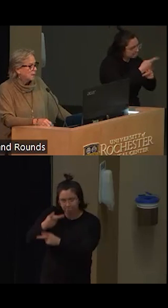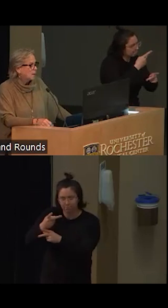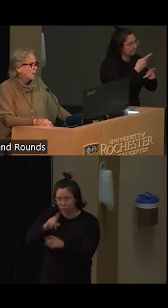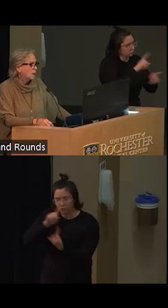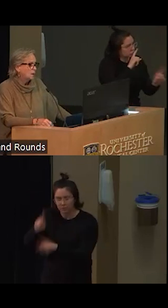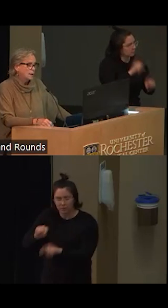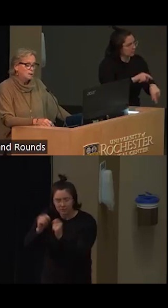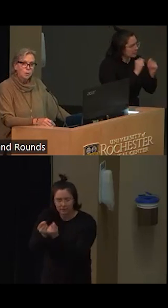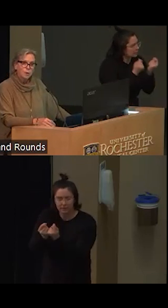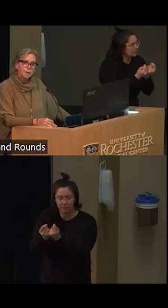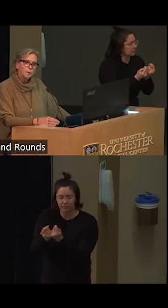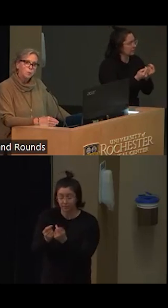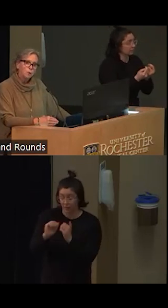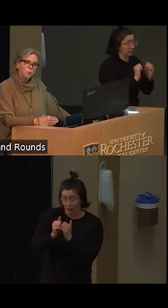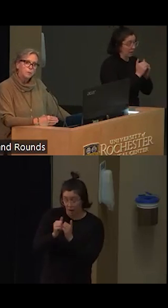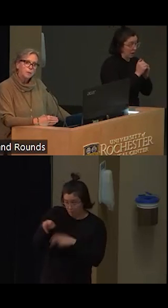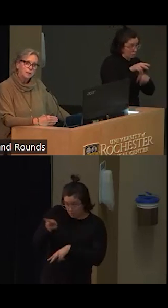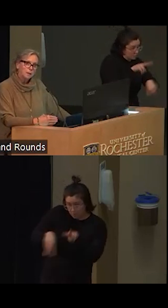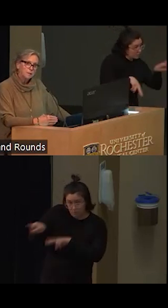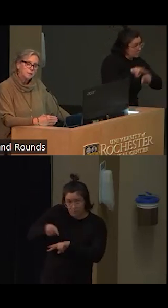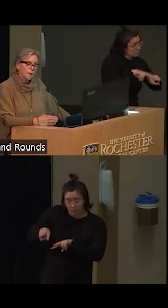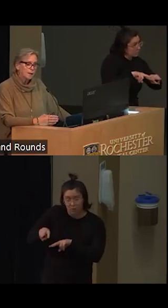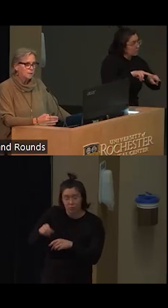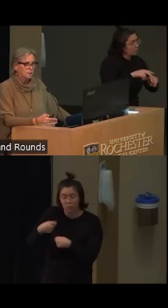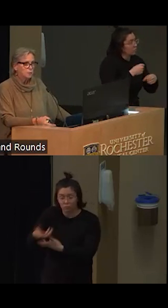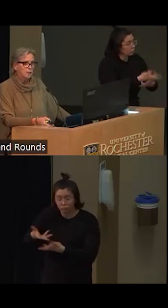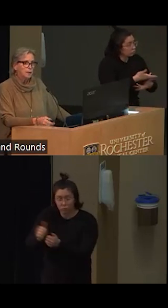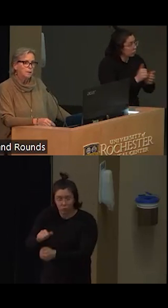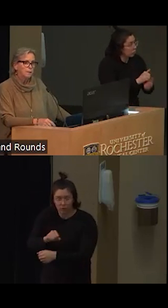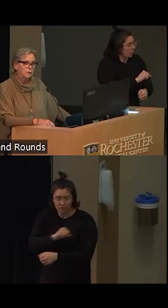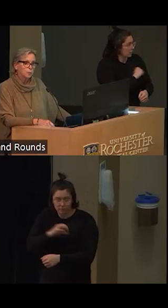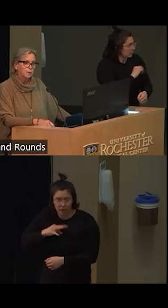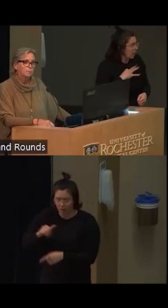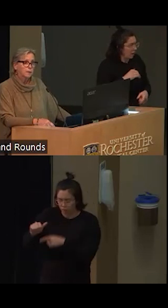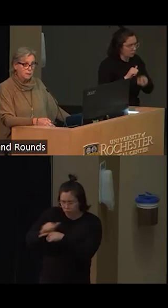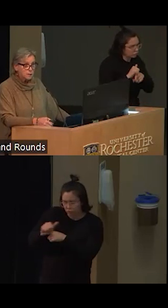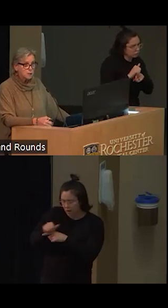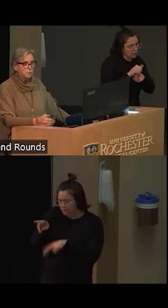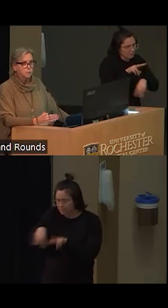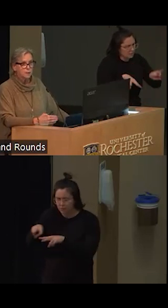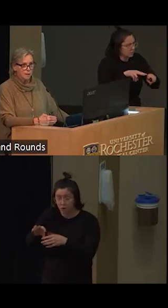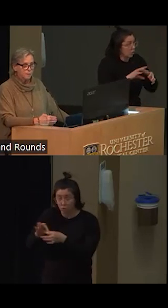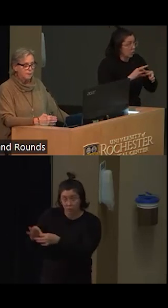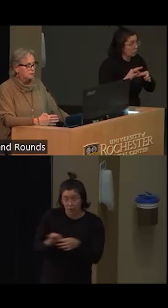uh exploring we worked with our staff in training around exploring the relationship between conflict